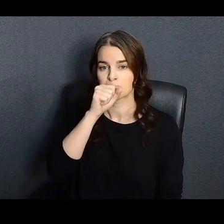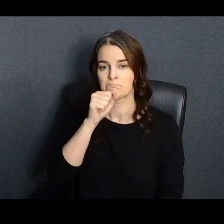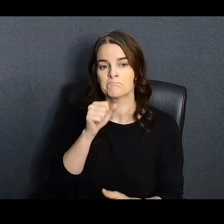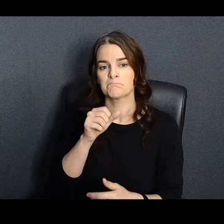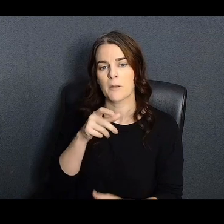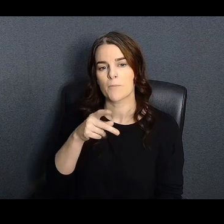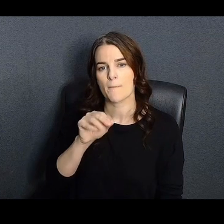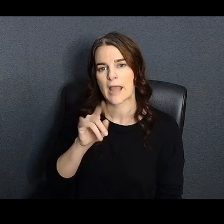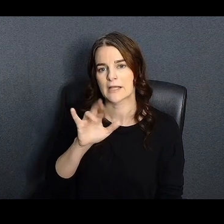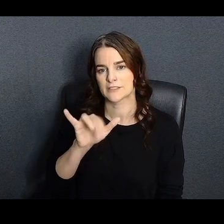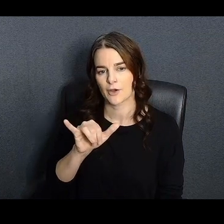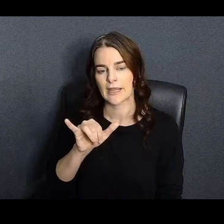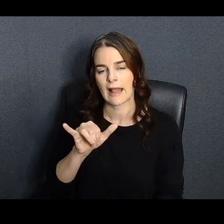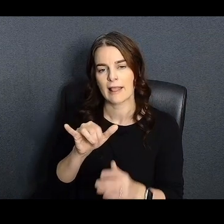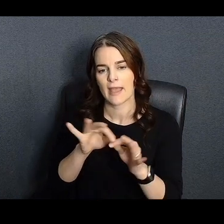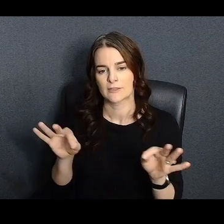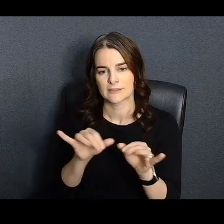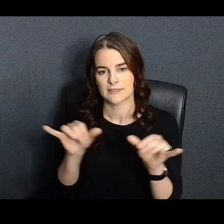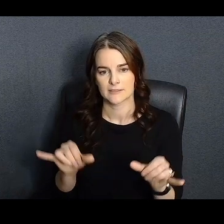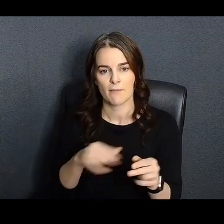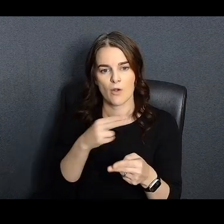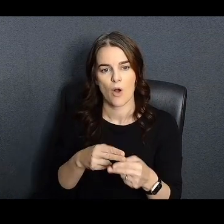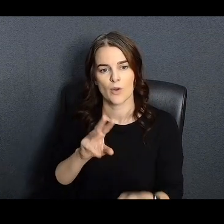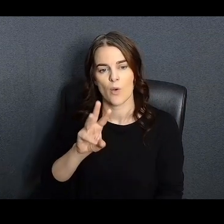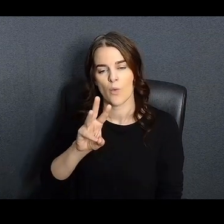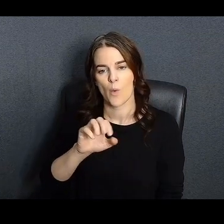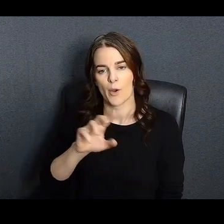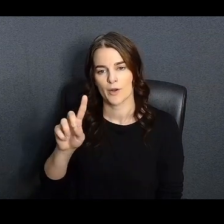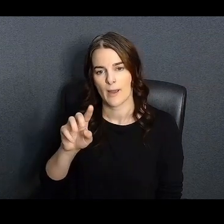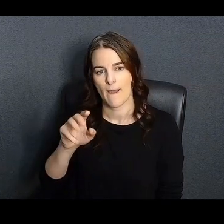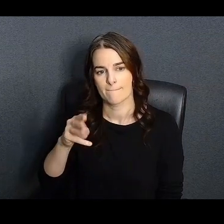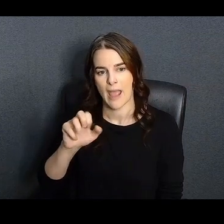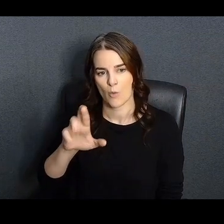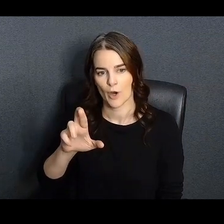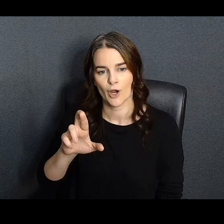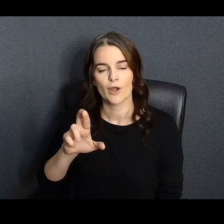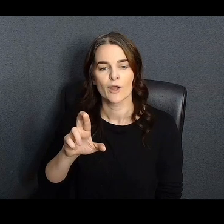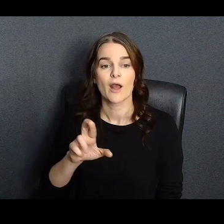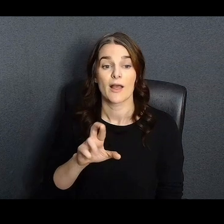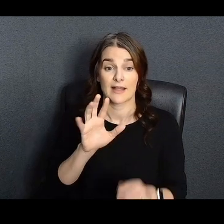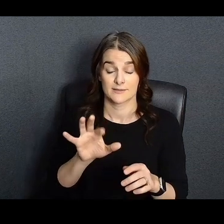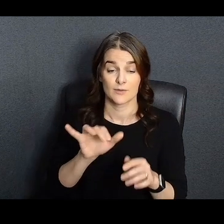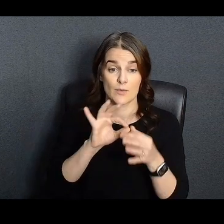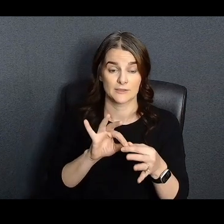and this is an example of the WordPower 42 basic SS page set.